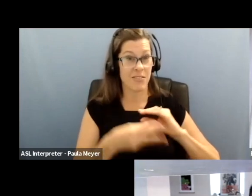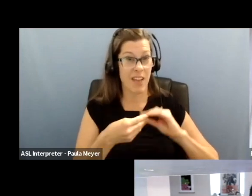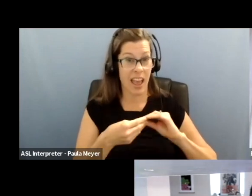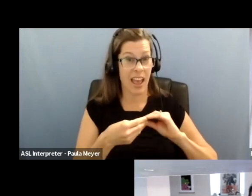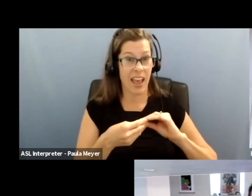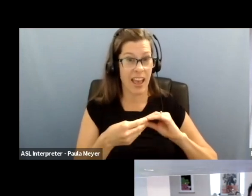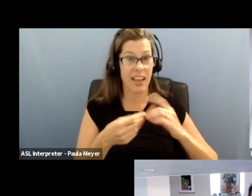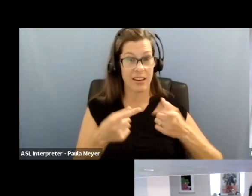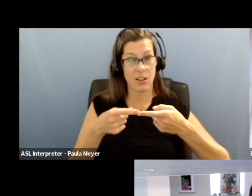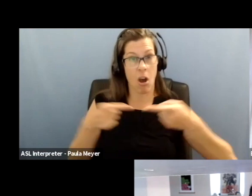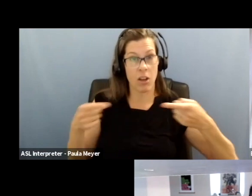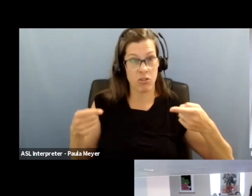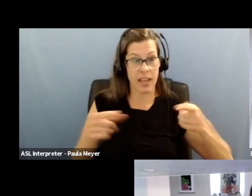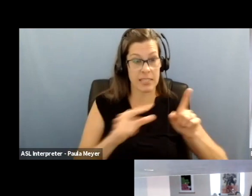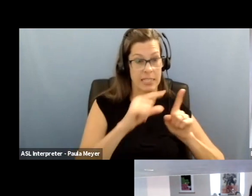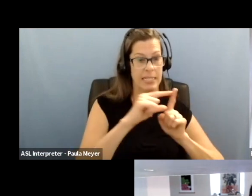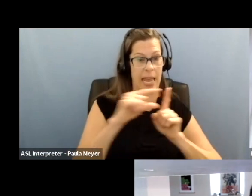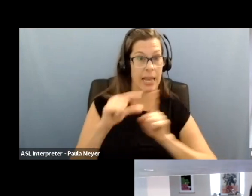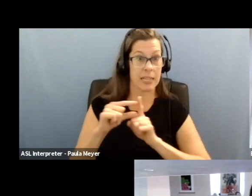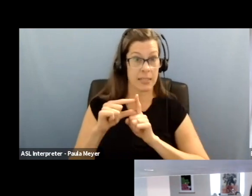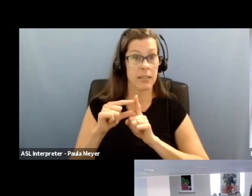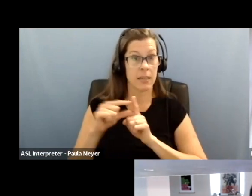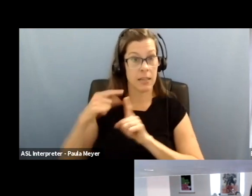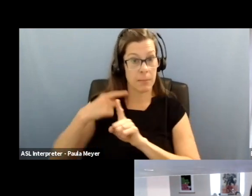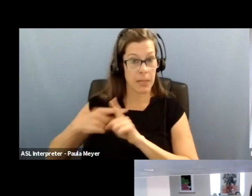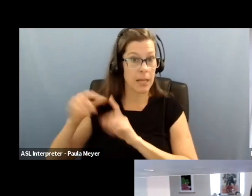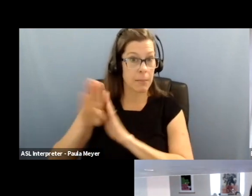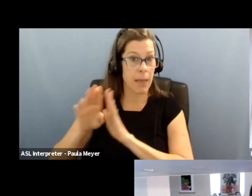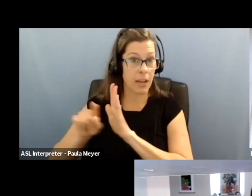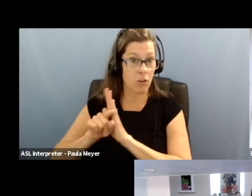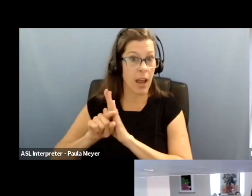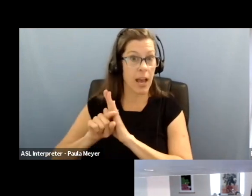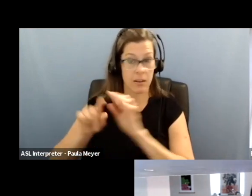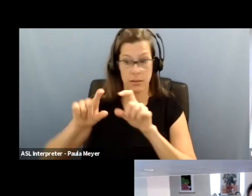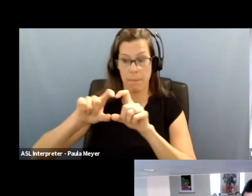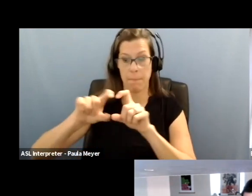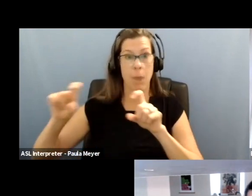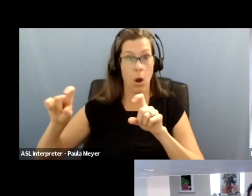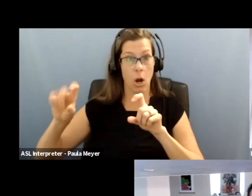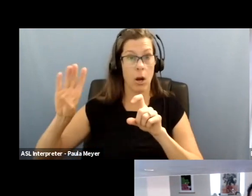between the text itself and the background bar that it is presented on. So that kind of, that lower third.